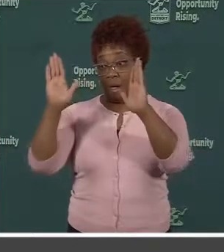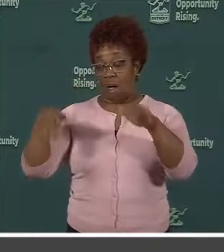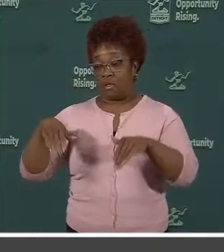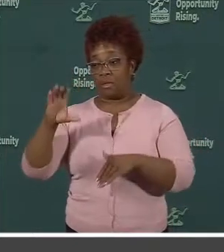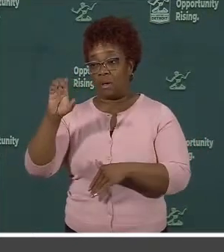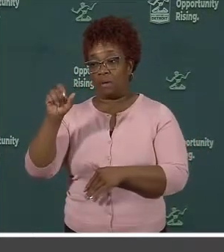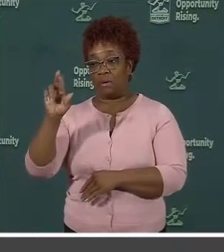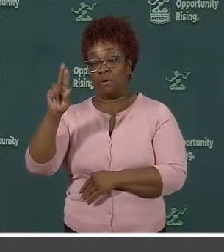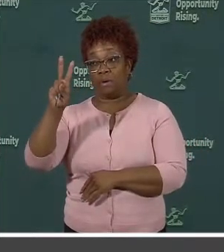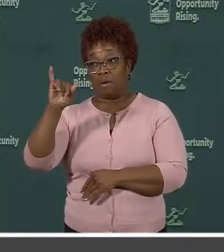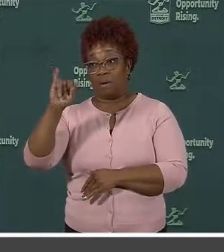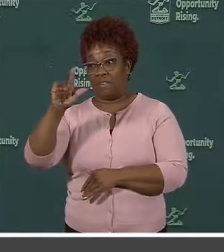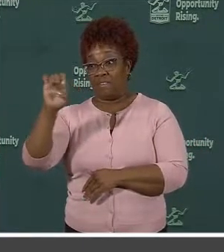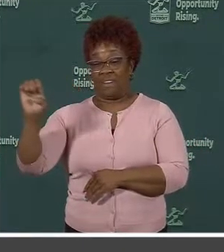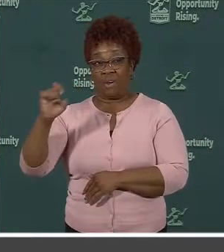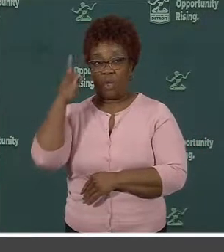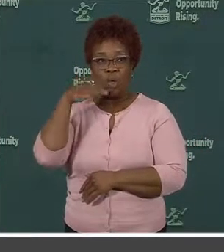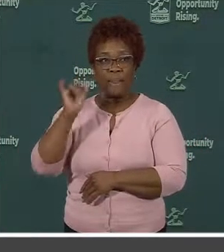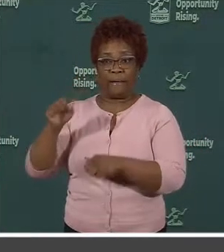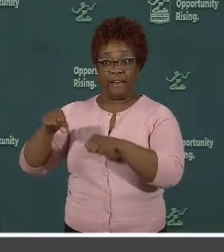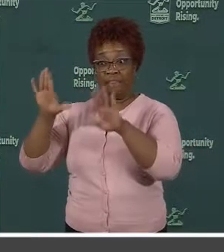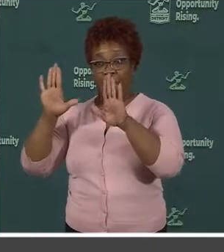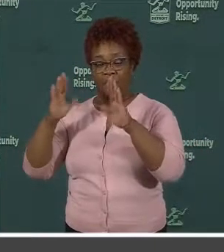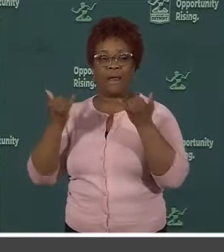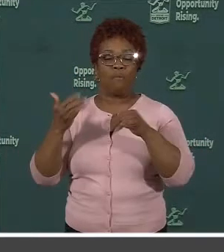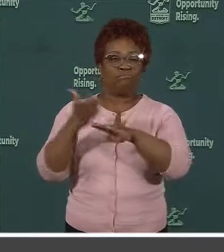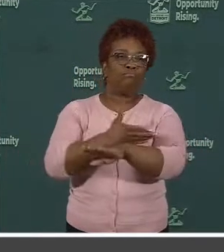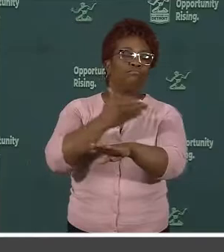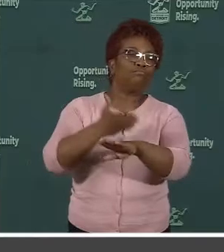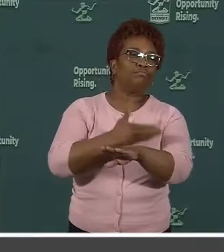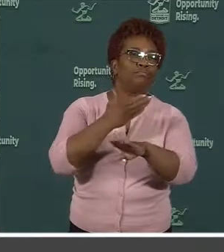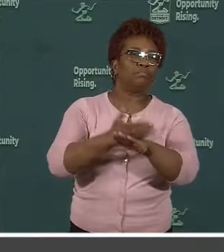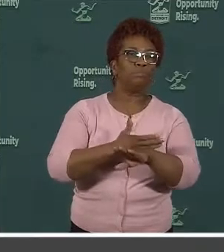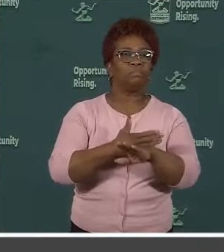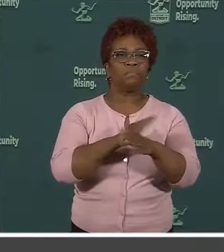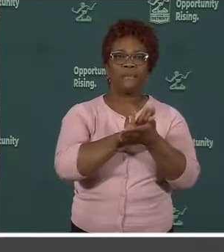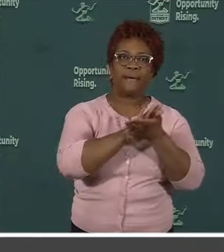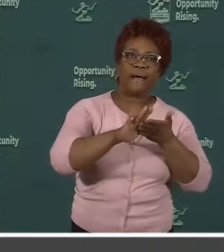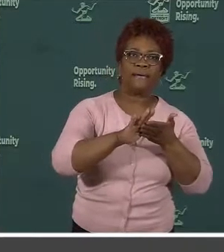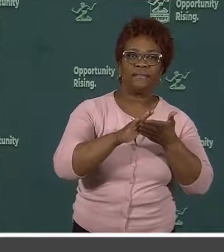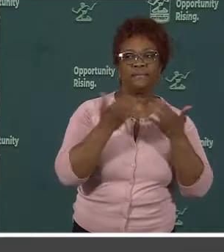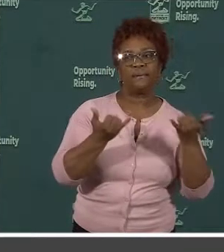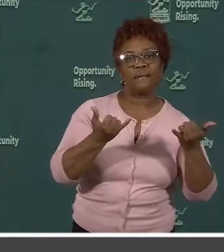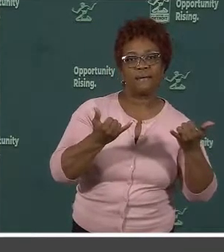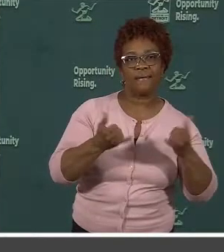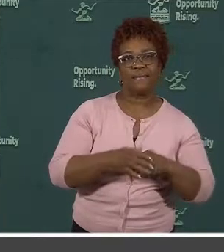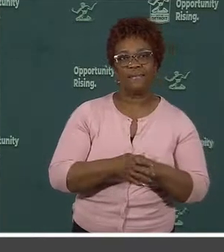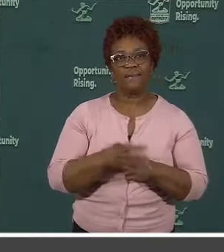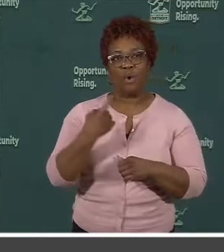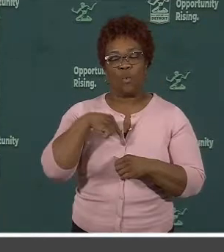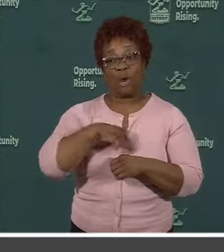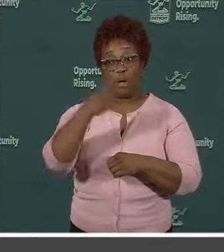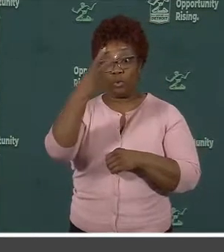LIKE IT HAD BEEN GIVEN UP ON HAS BEEN RESTORED TODAY WE ARE TWO THIRDS OF THE WAY THROUGH